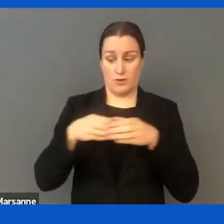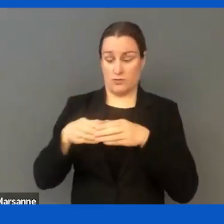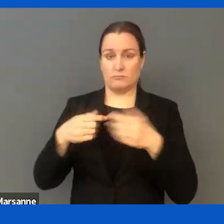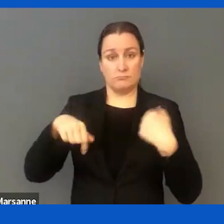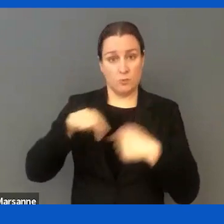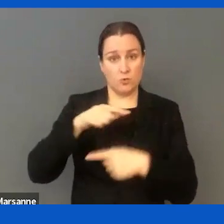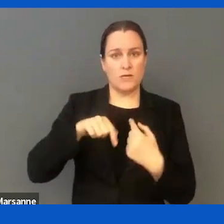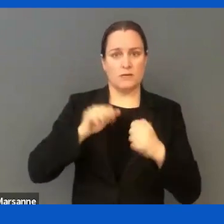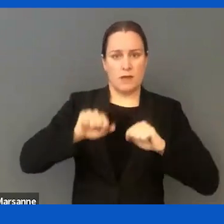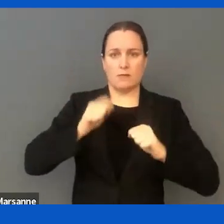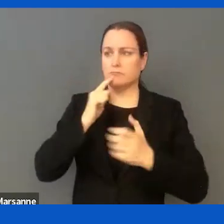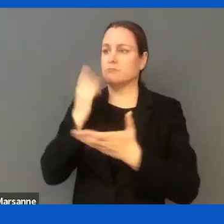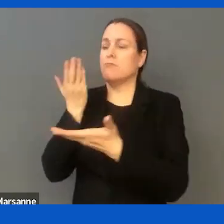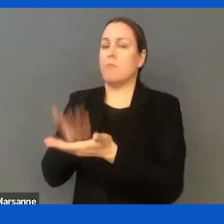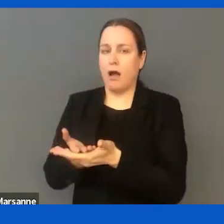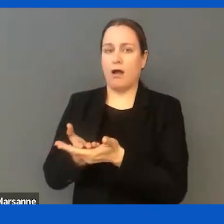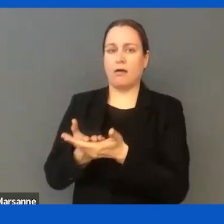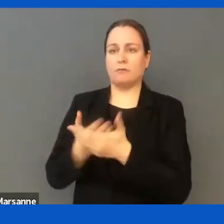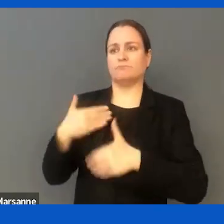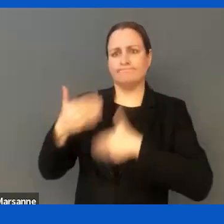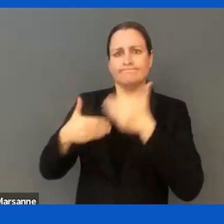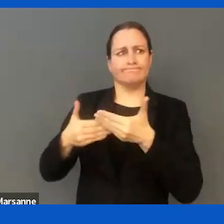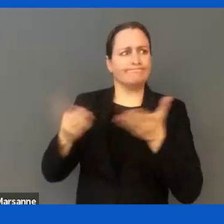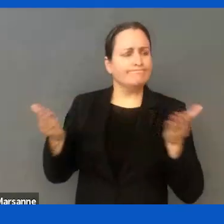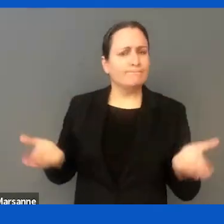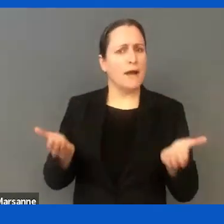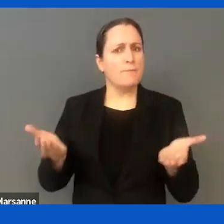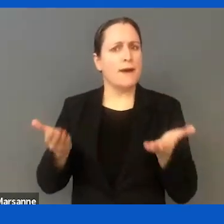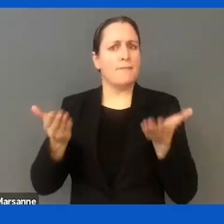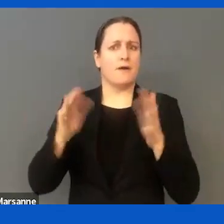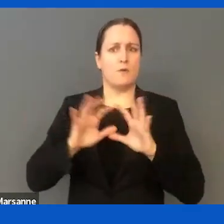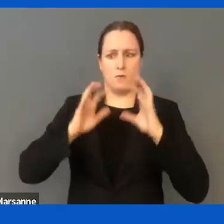And advance the topic globally? >> JONATHAN HASSELL: The first thing